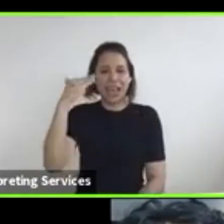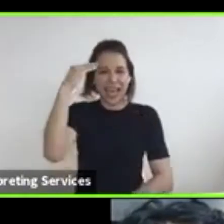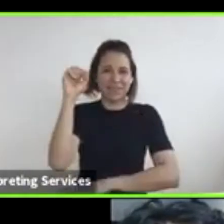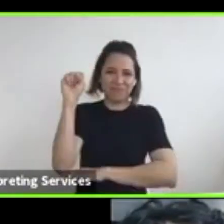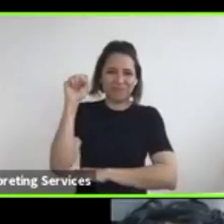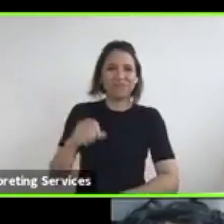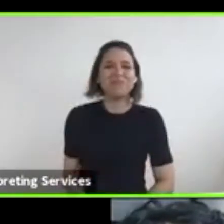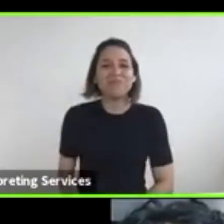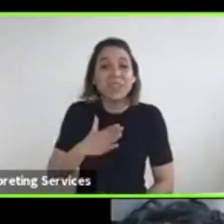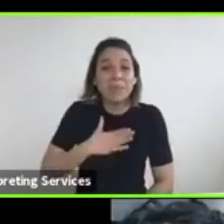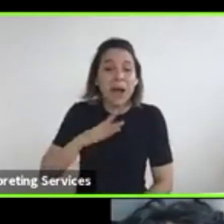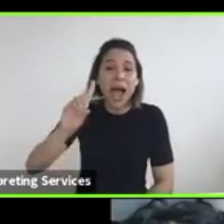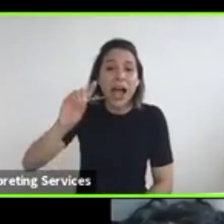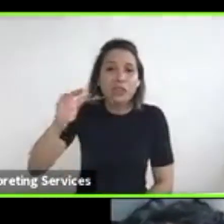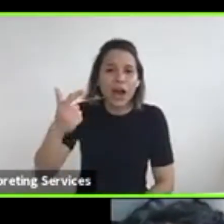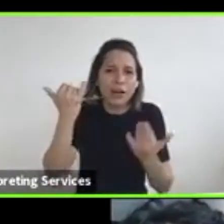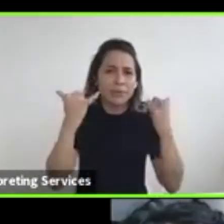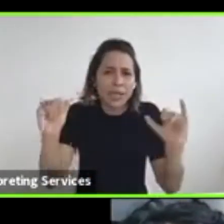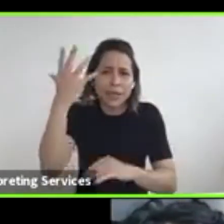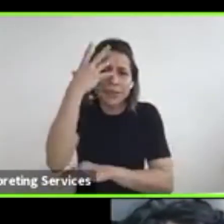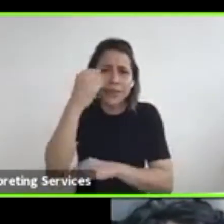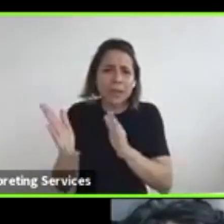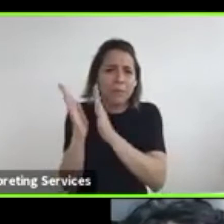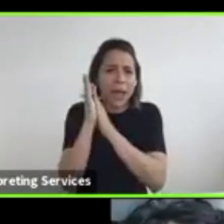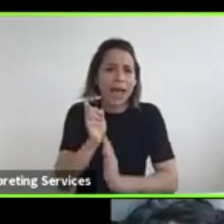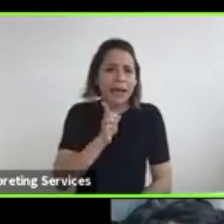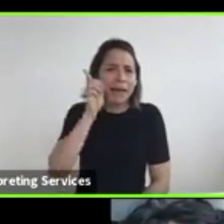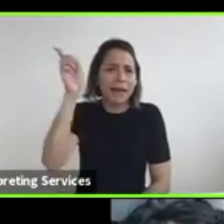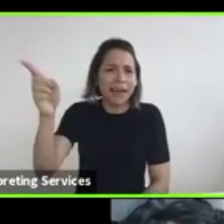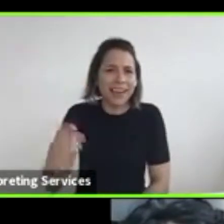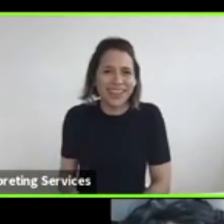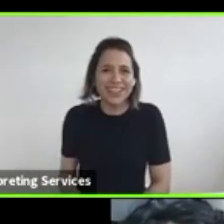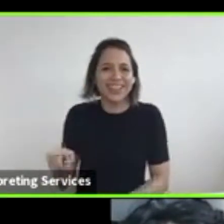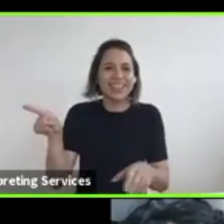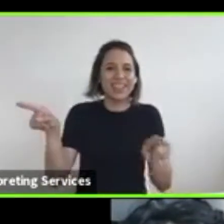SLEEPING STILL IN BED. AND SO HE'S ALSO HEARING THIS CONVERSATION,